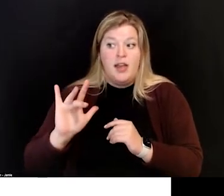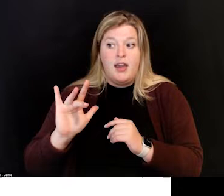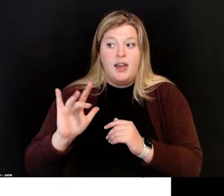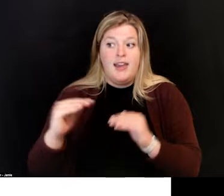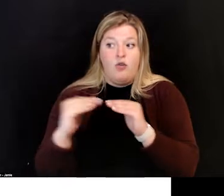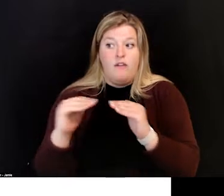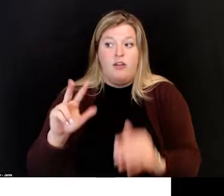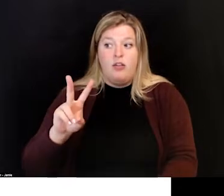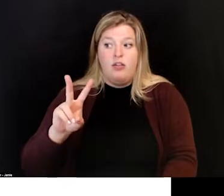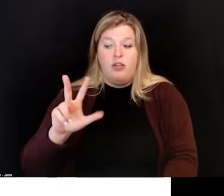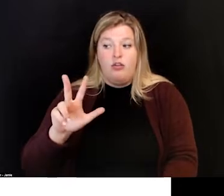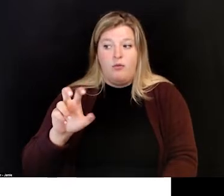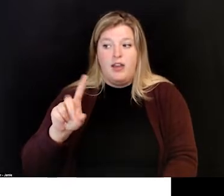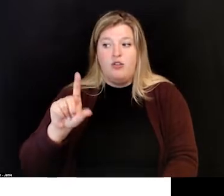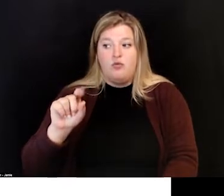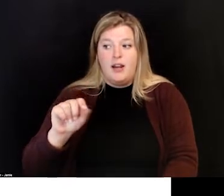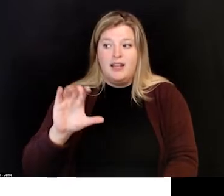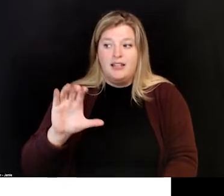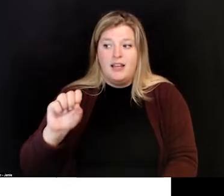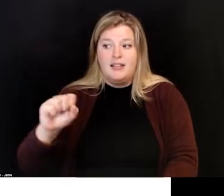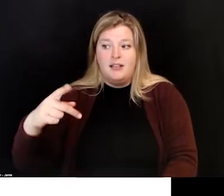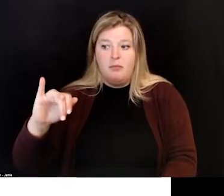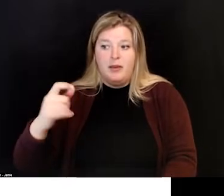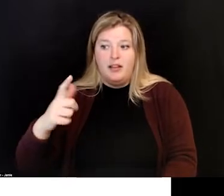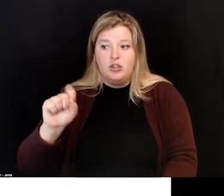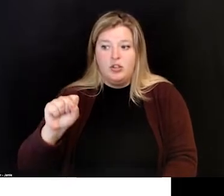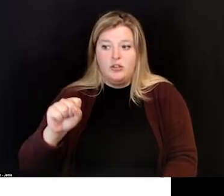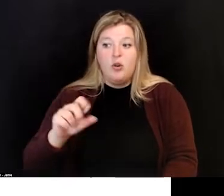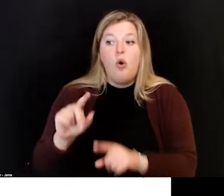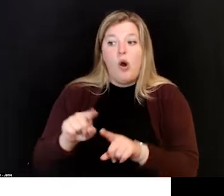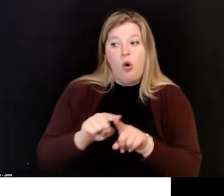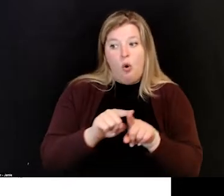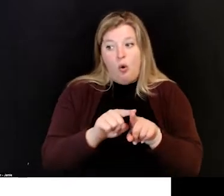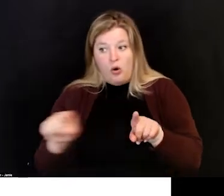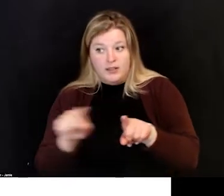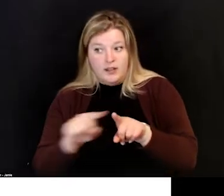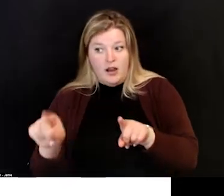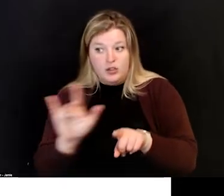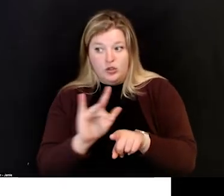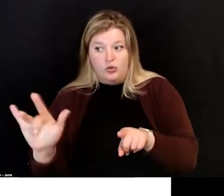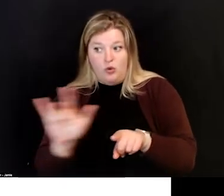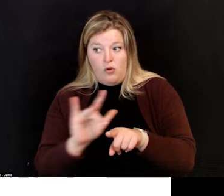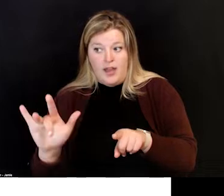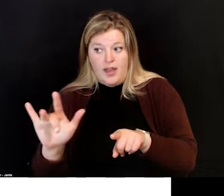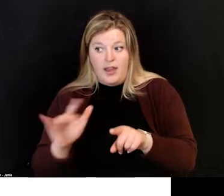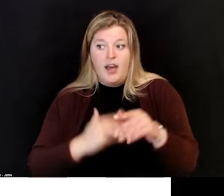"and horizontal scrolling content at a height equivalent of 256 CSS pixels."